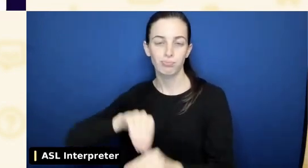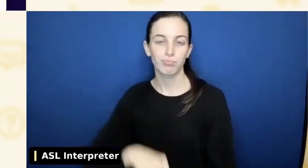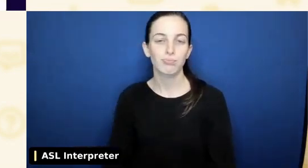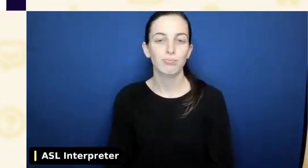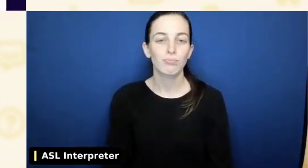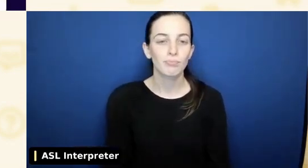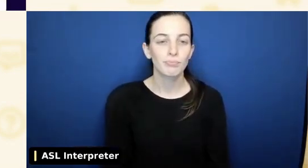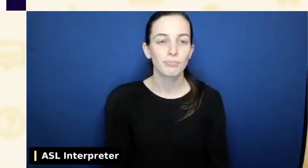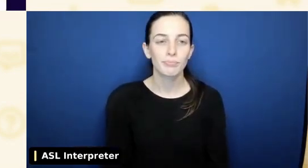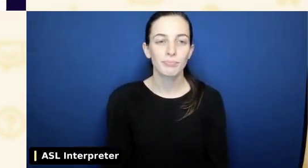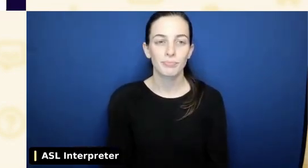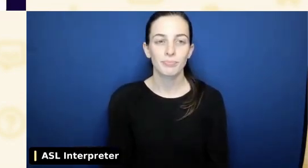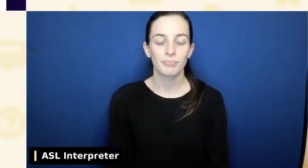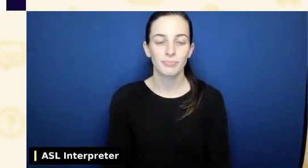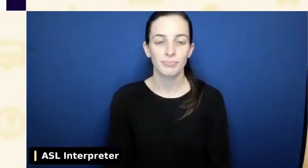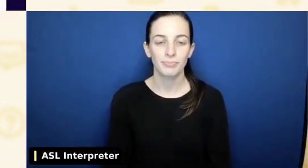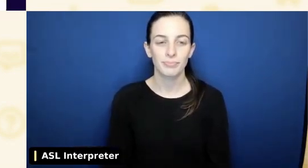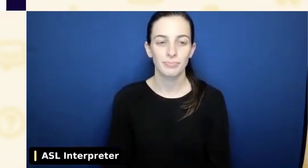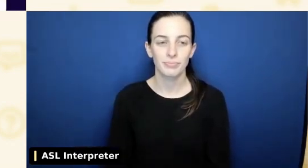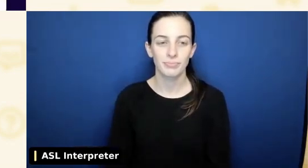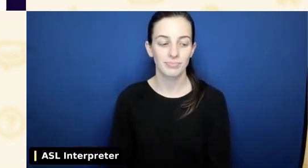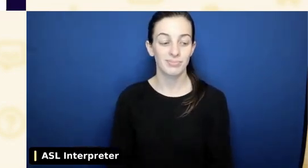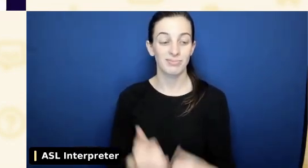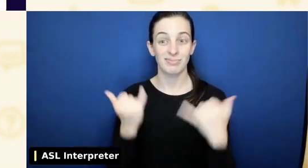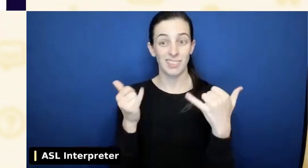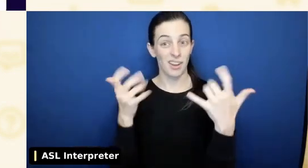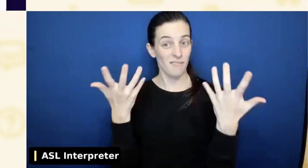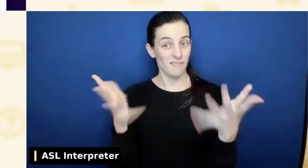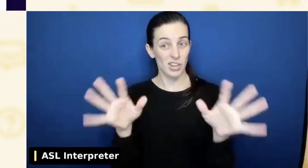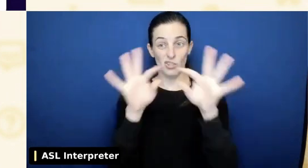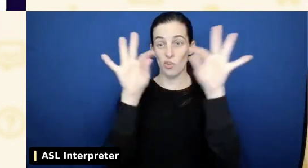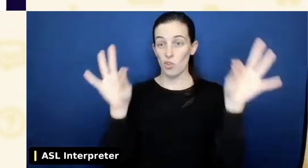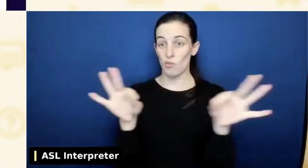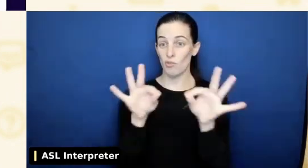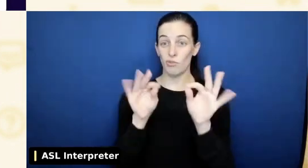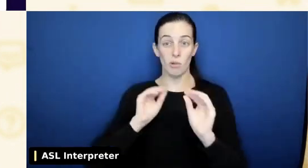And now my form is embedded on this page, and if I click